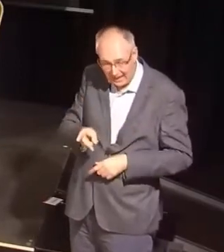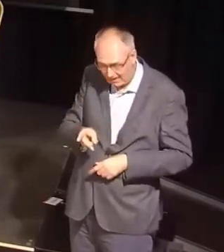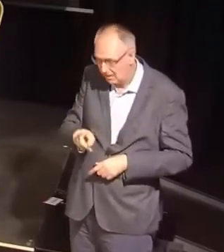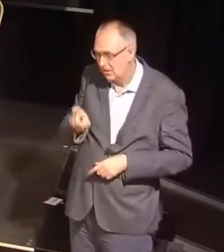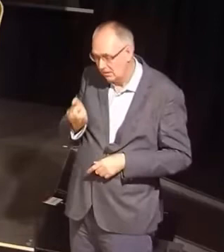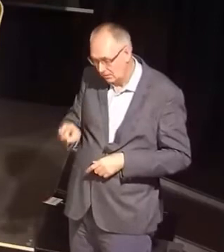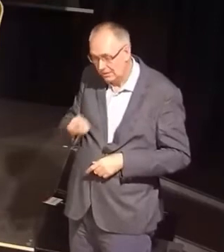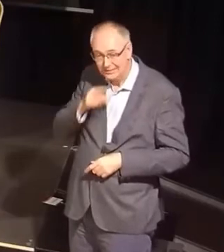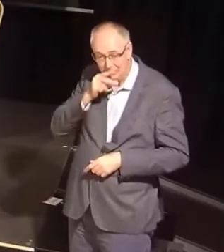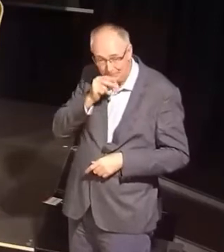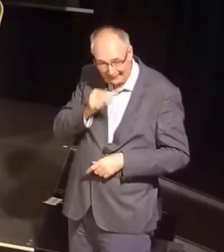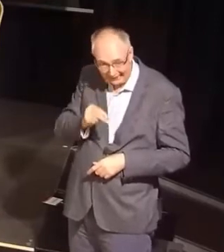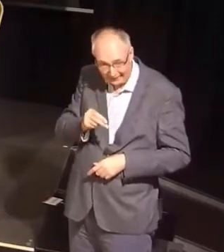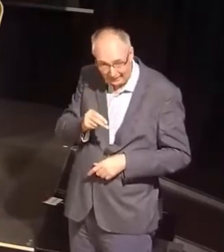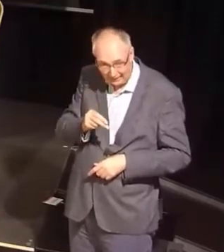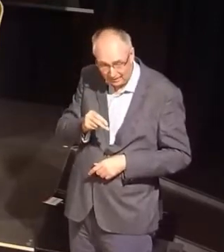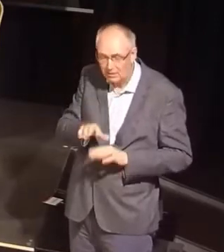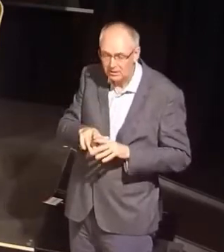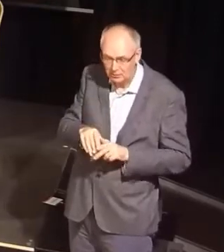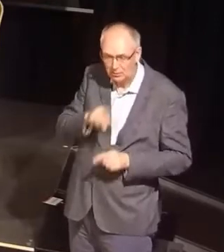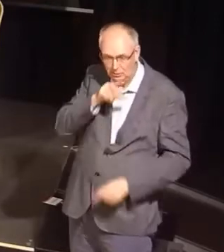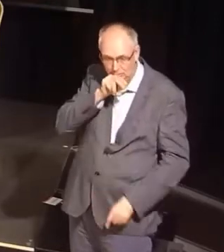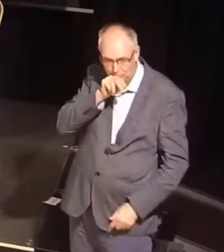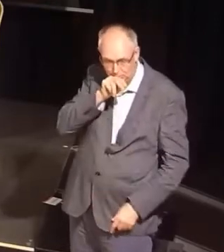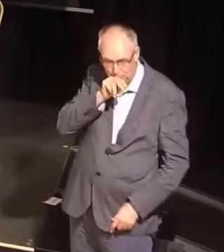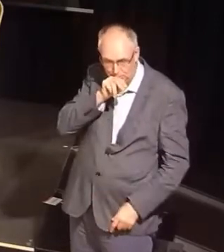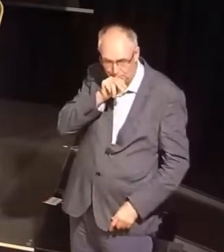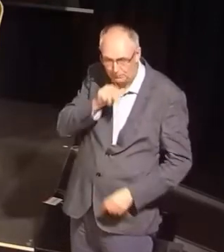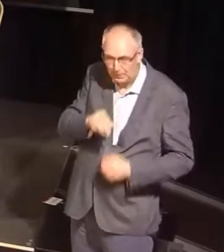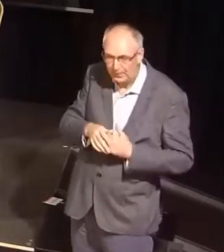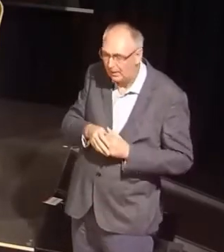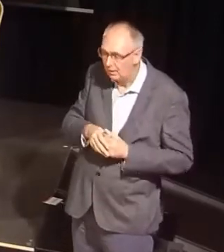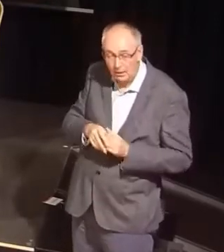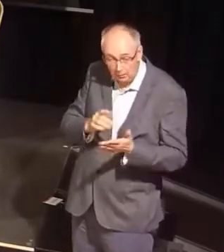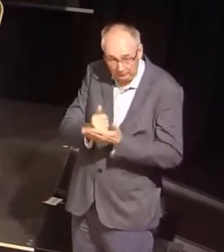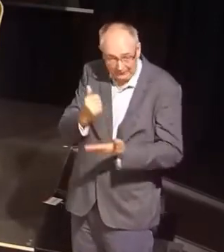The computer will then say that for you. It's an amazing way that can get people